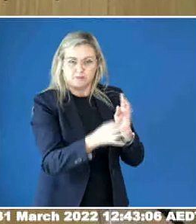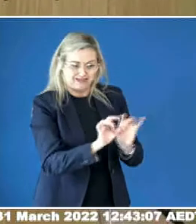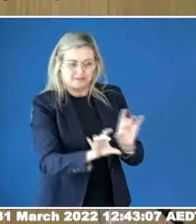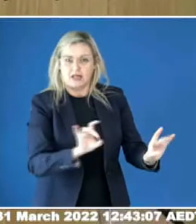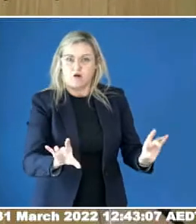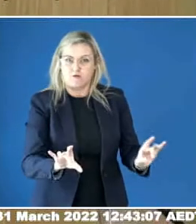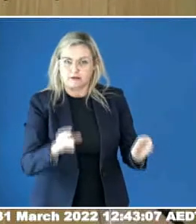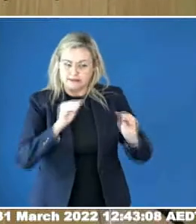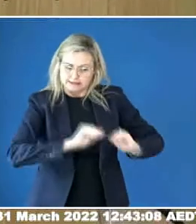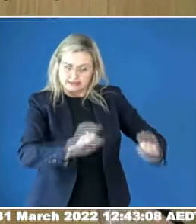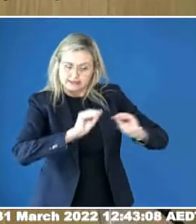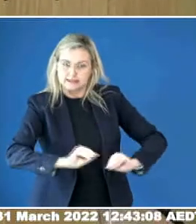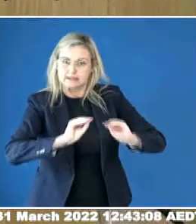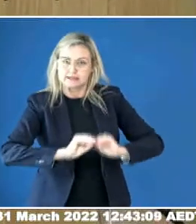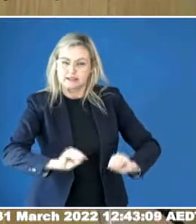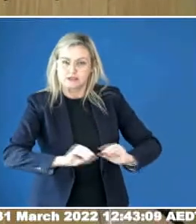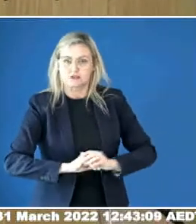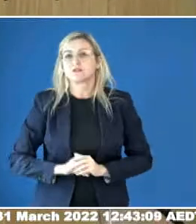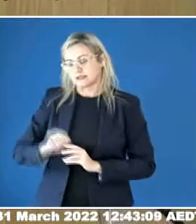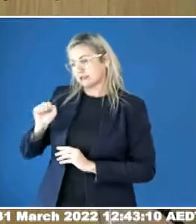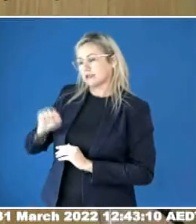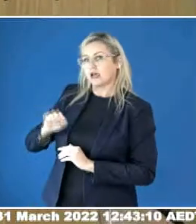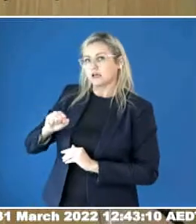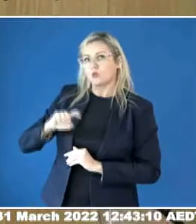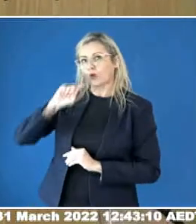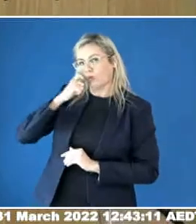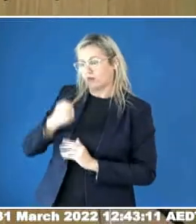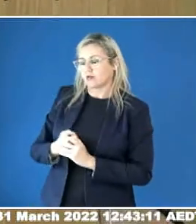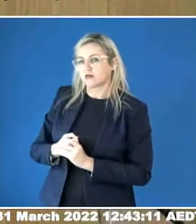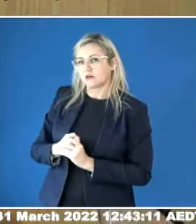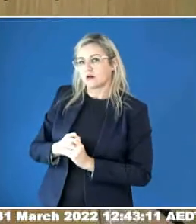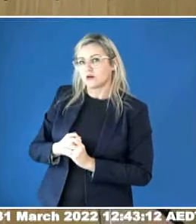Yes. Yes. And we, are across the organisation, looking at more client